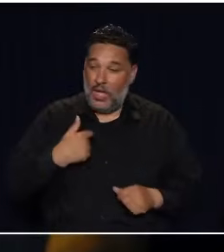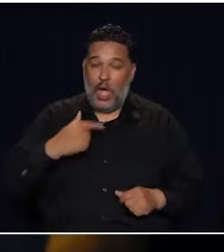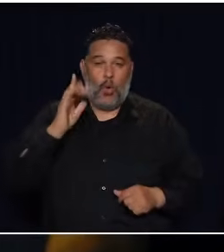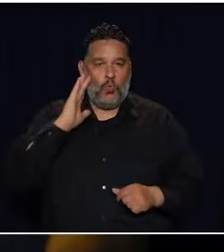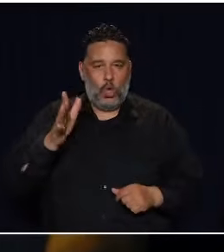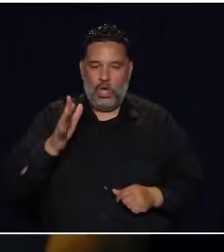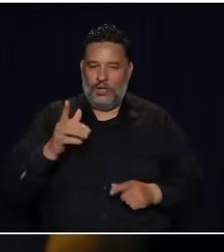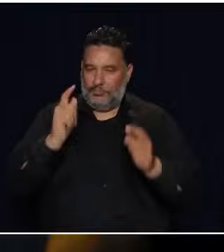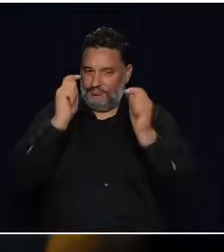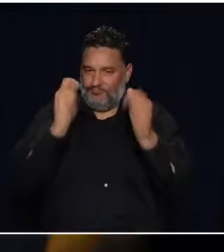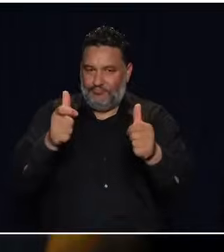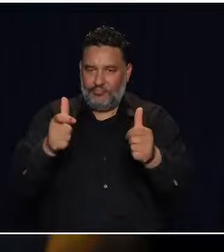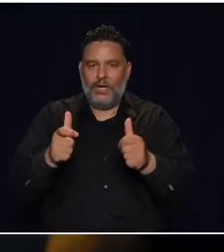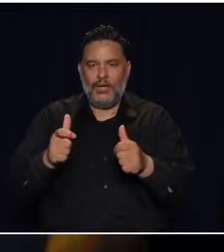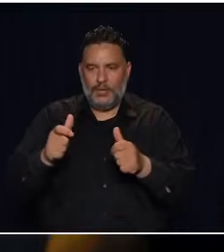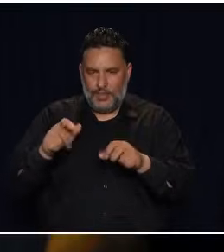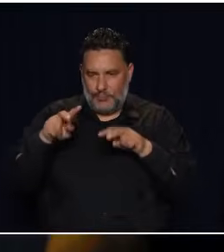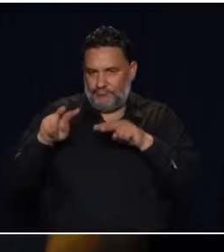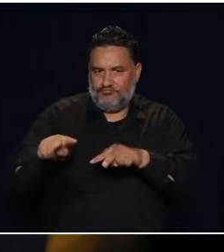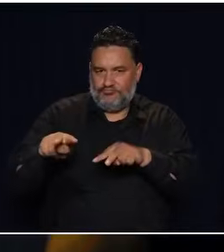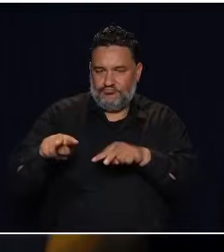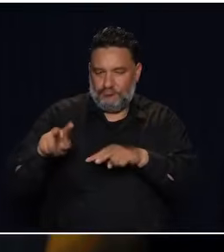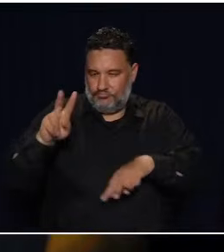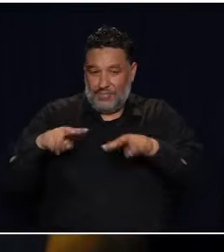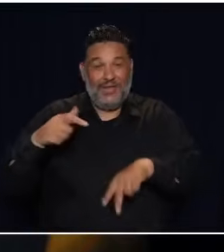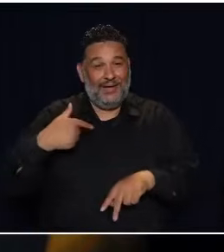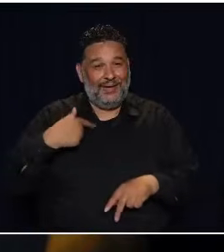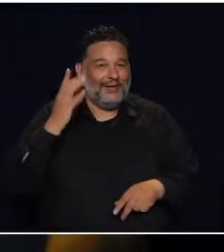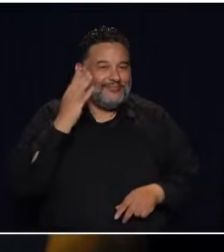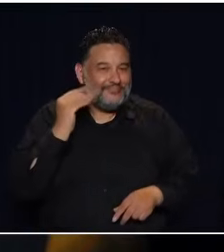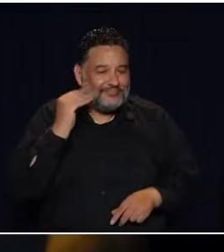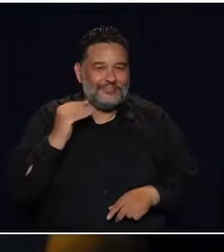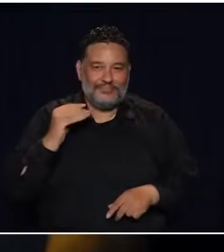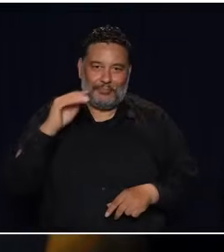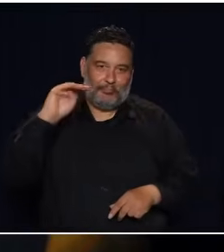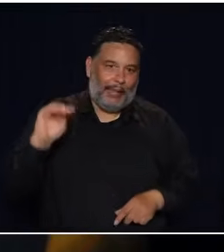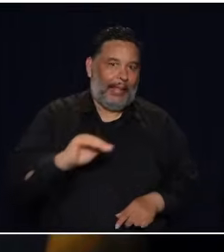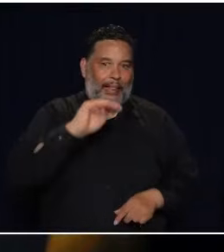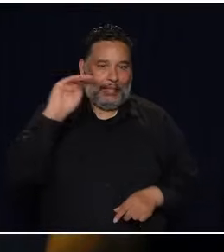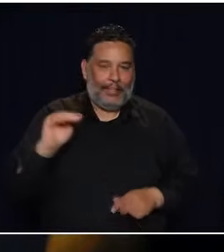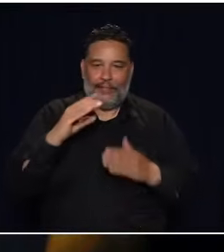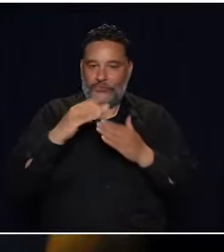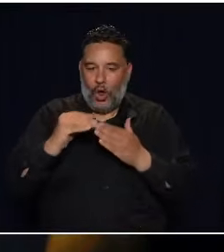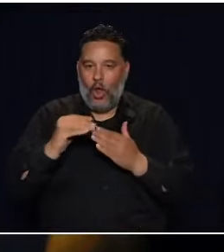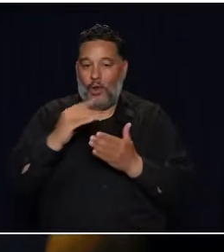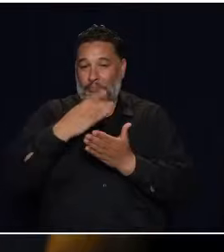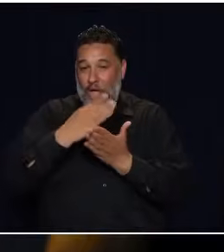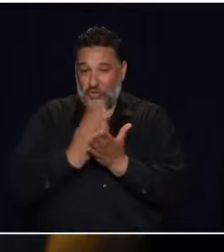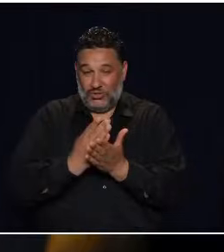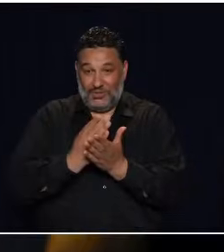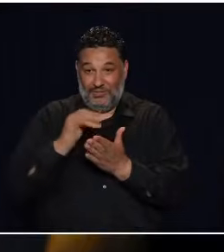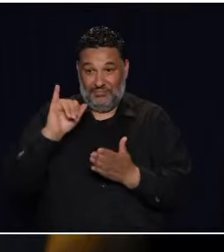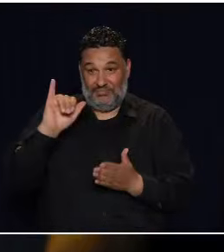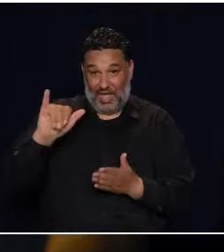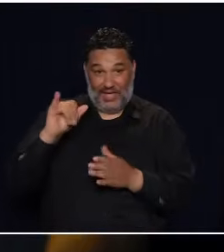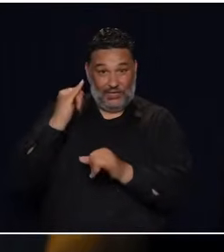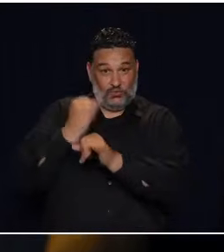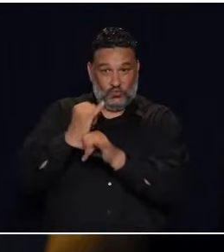IT FEELS LIKE RIGHT NOW IT IS OUT OF CONTROL. I WOULD IMMEDIATELY BRING IN OVERSIGHT.